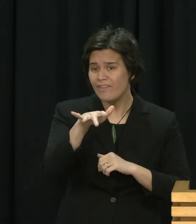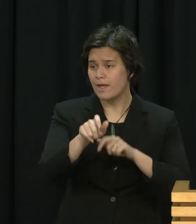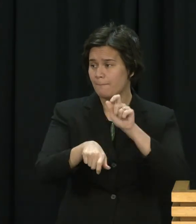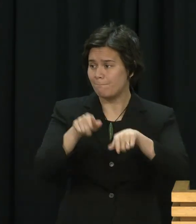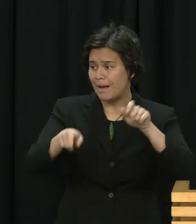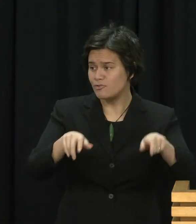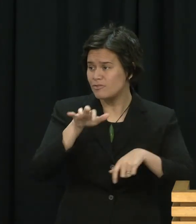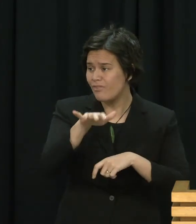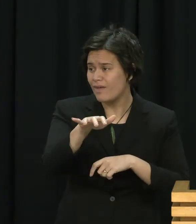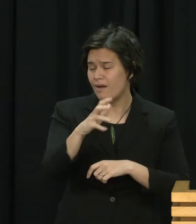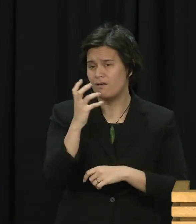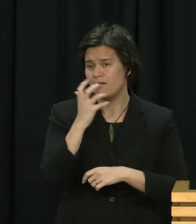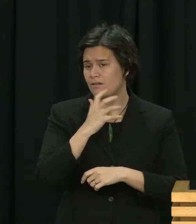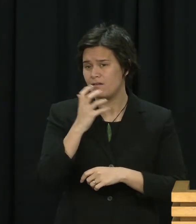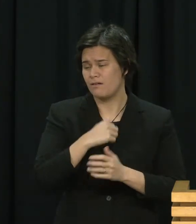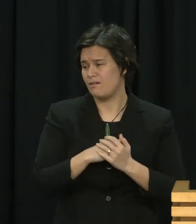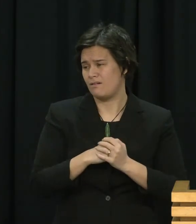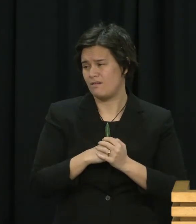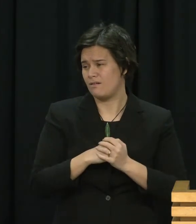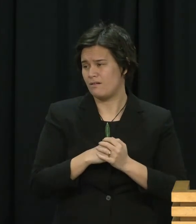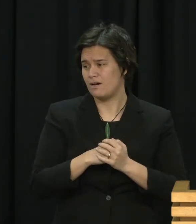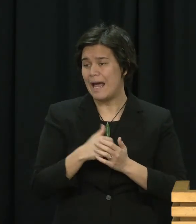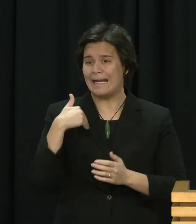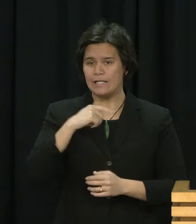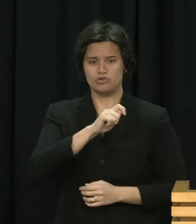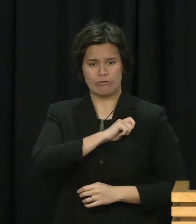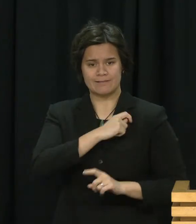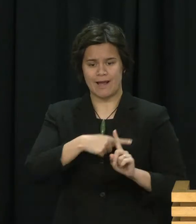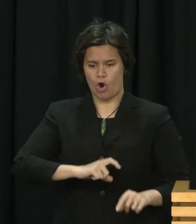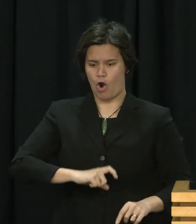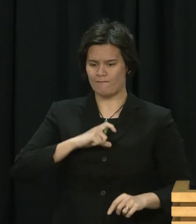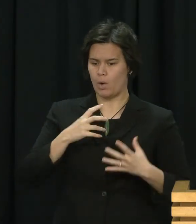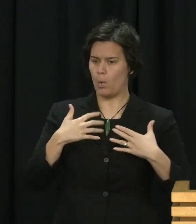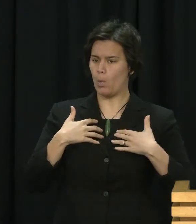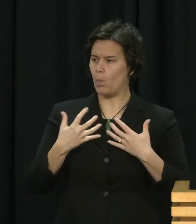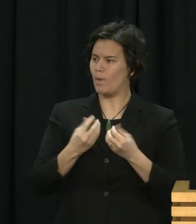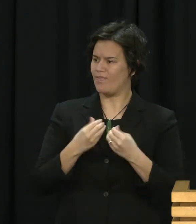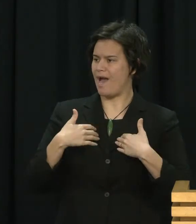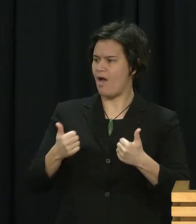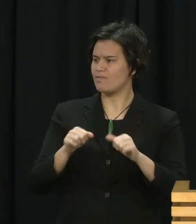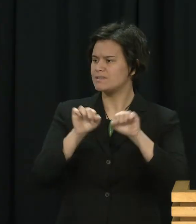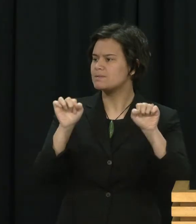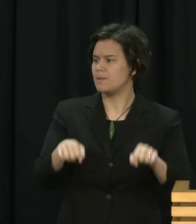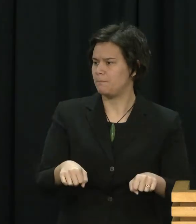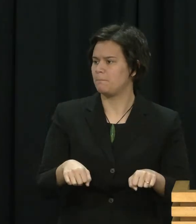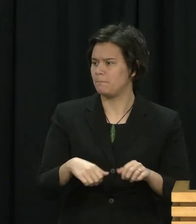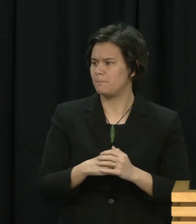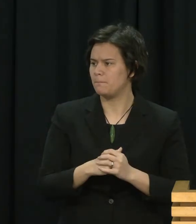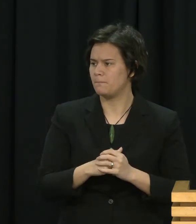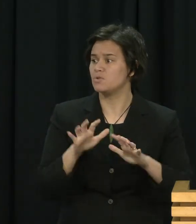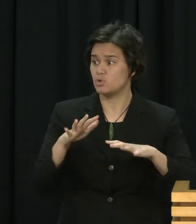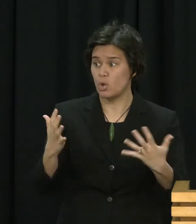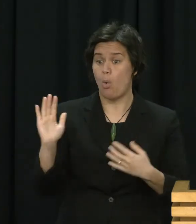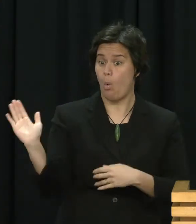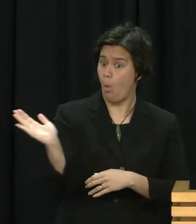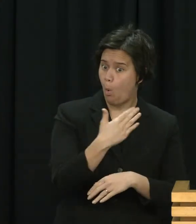shock and disappointed that they would leak private information about staff and